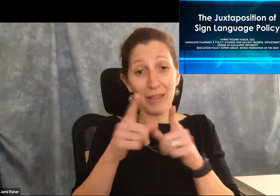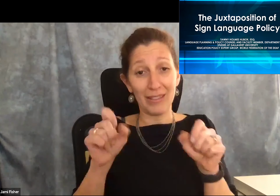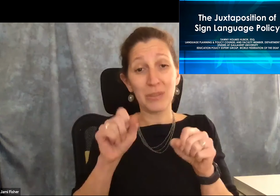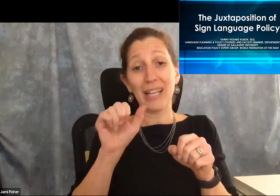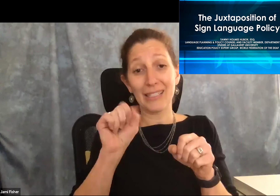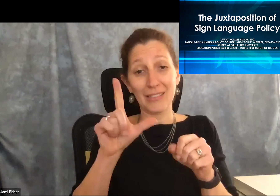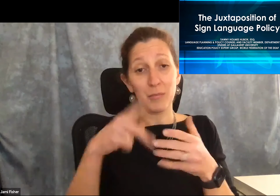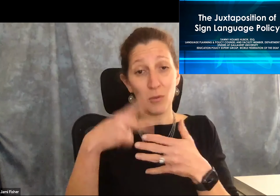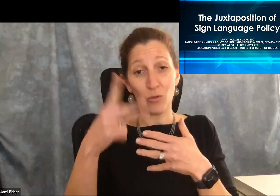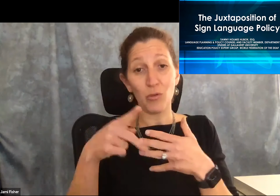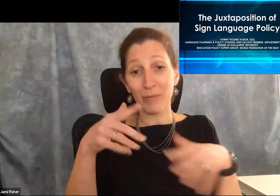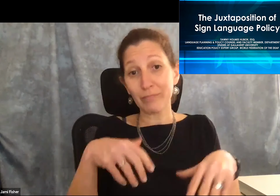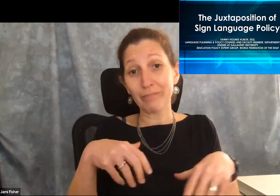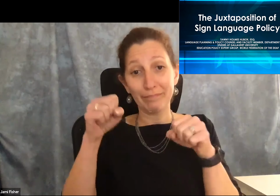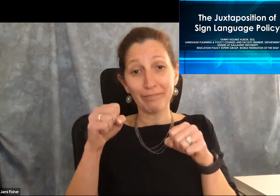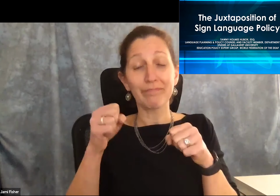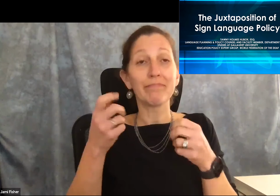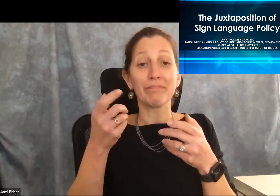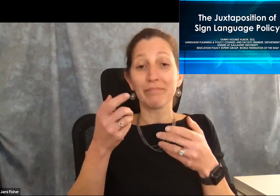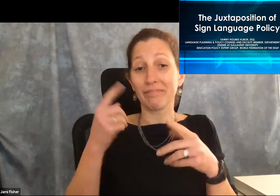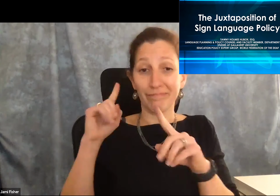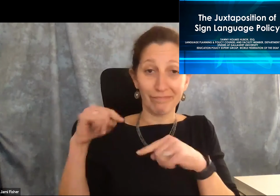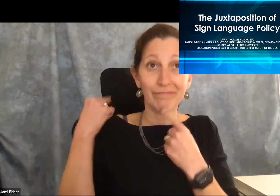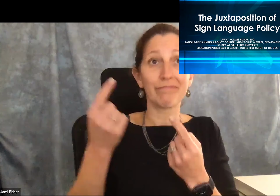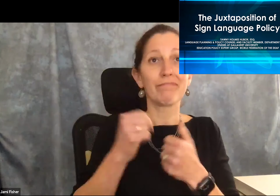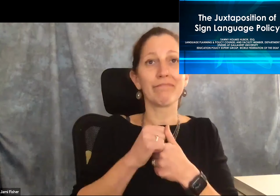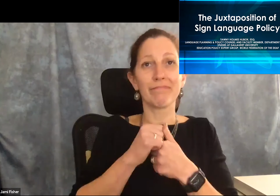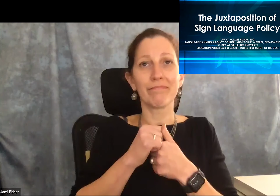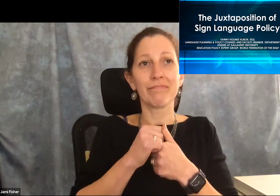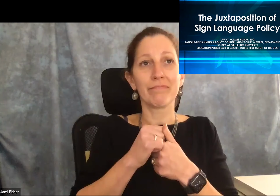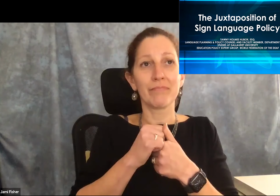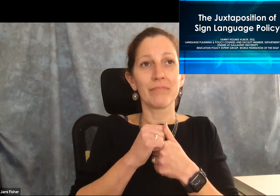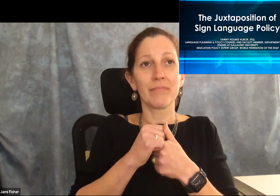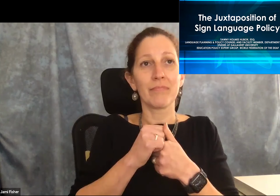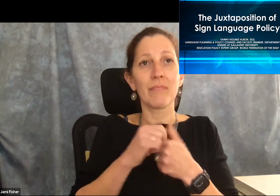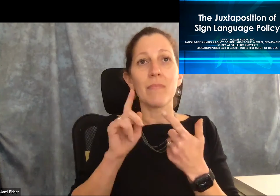First, I would like to thank the Department of linguistics for their support and making these presentations possible.